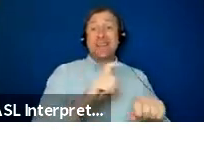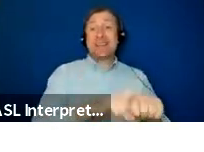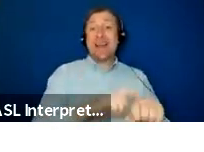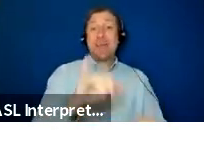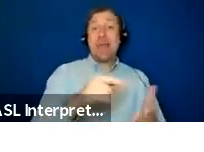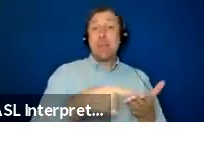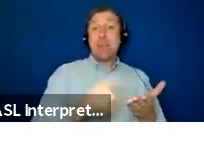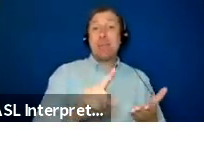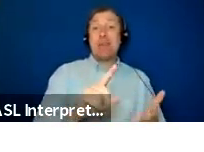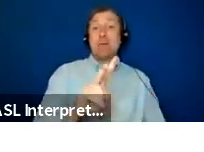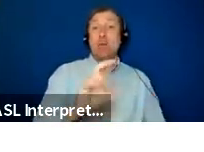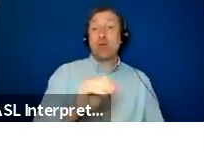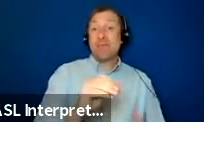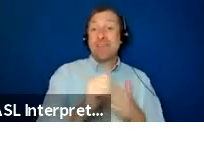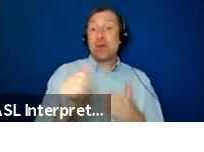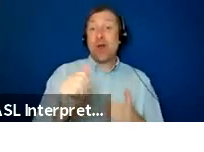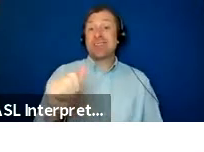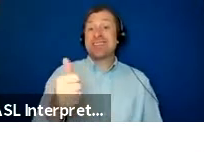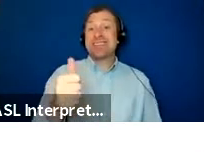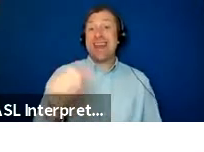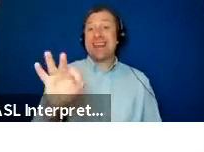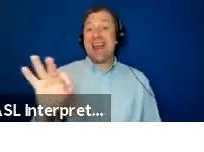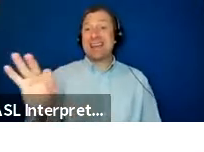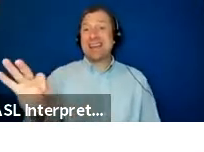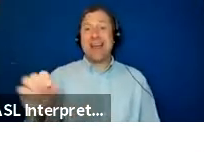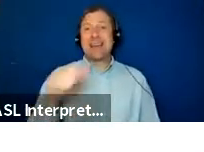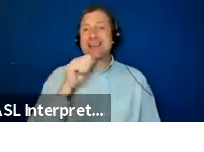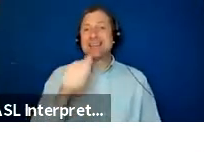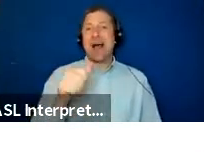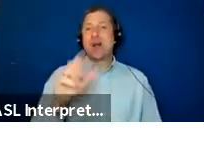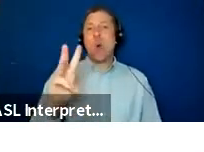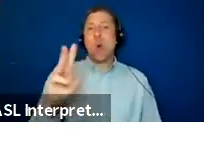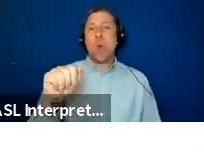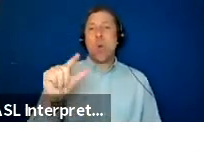It's not a wage payment and it is not subject to benefit plan contributions. And by the way, for those who might wonder,